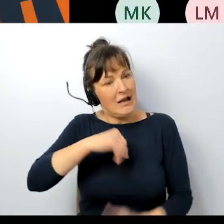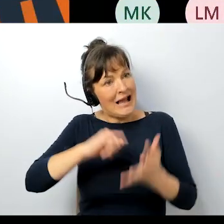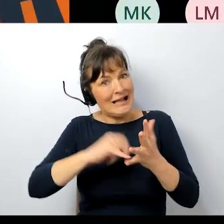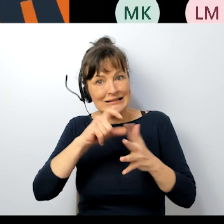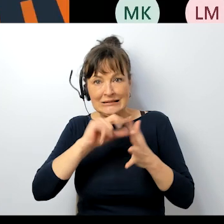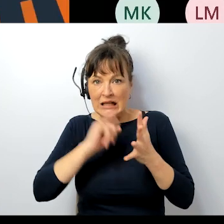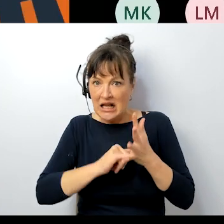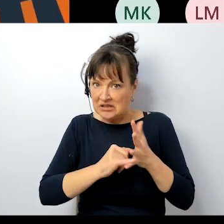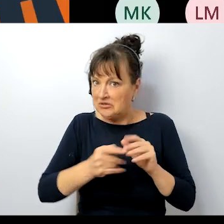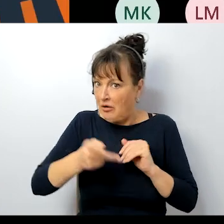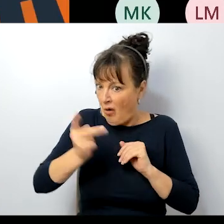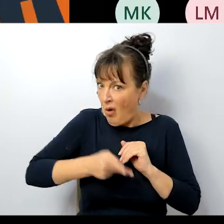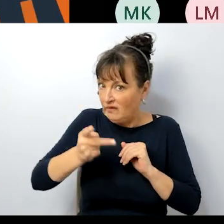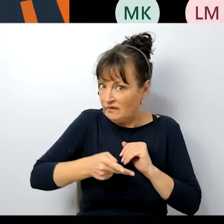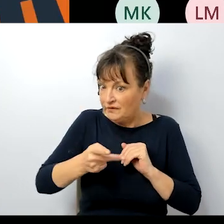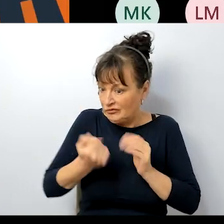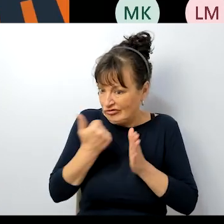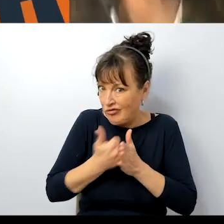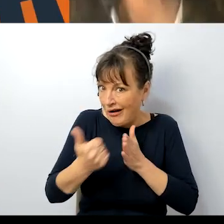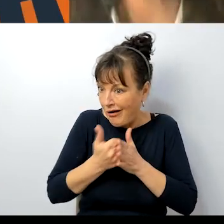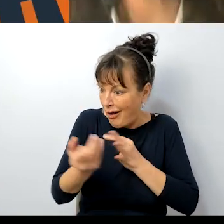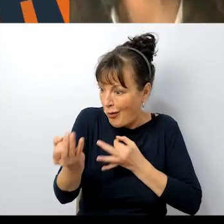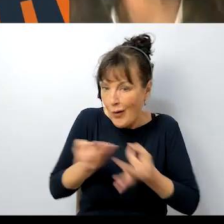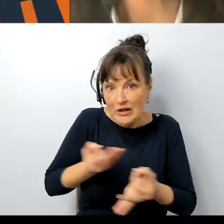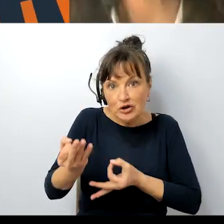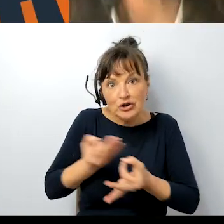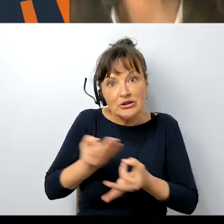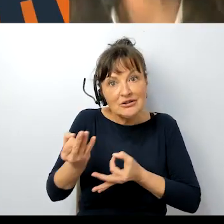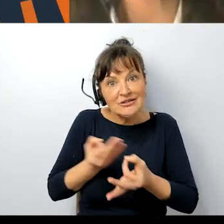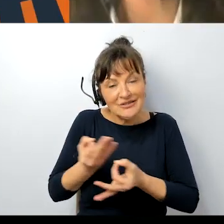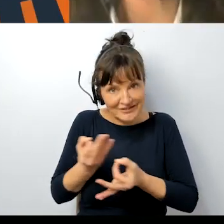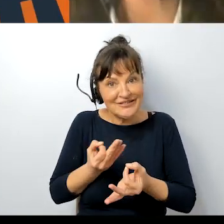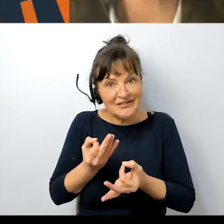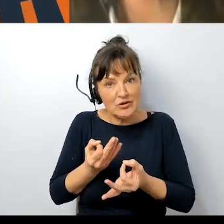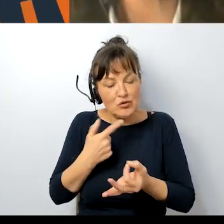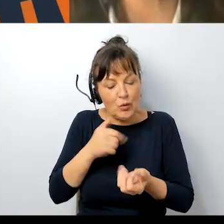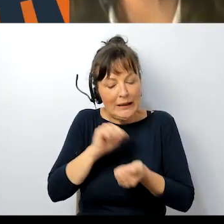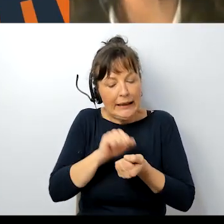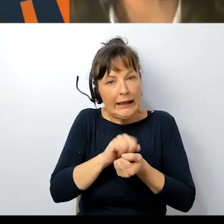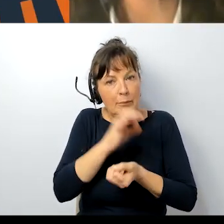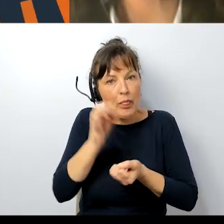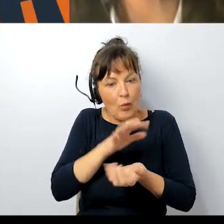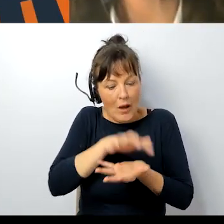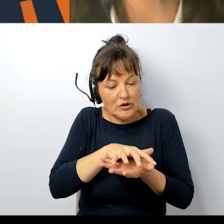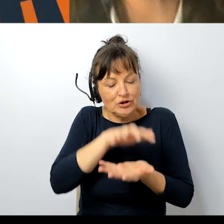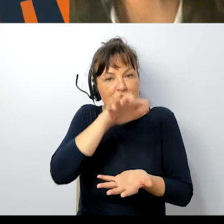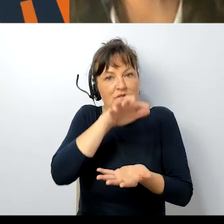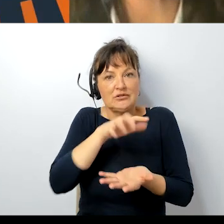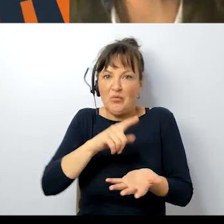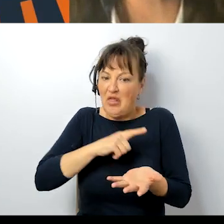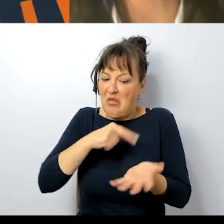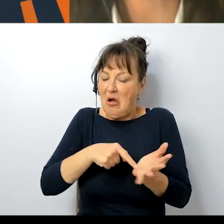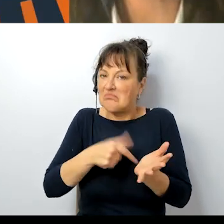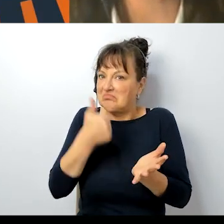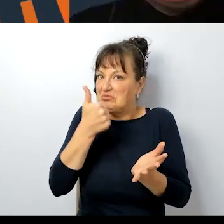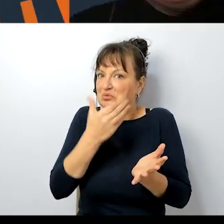asked questions that we at Skills Development Scotland get on a regular basis and obviously